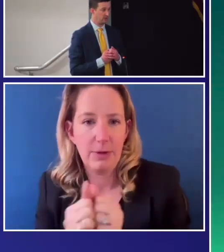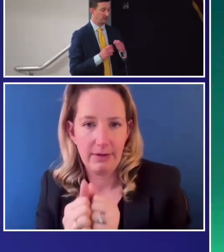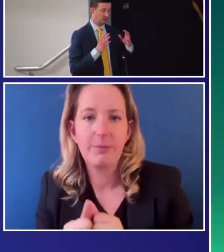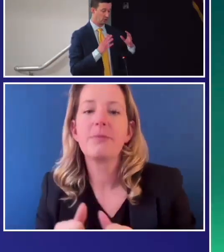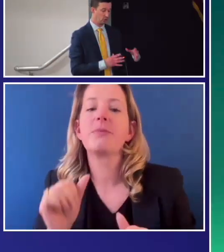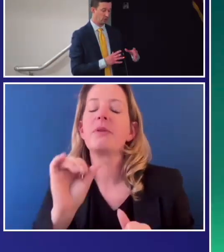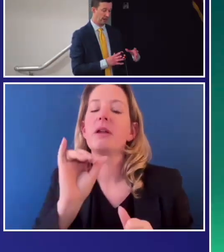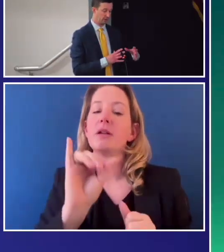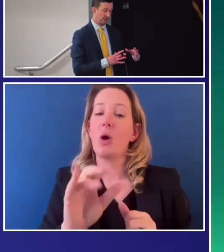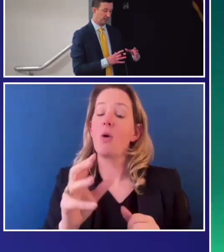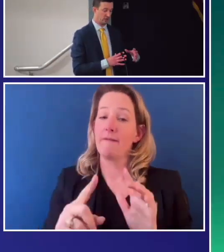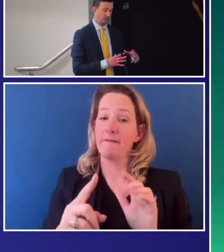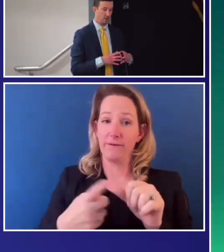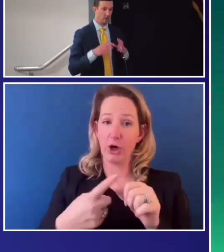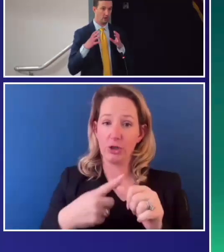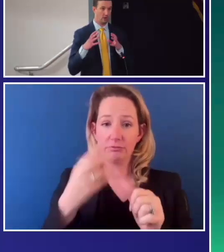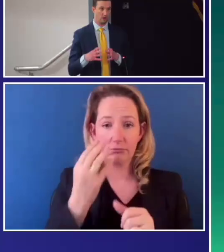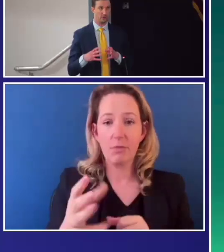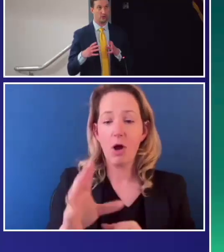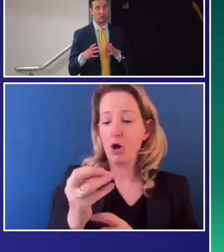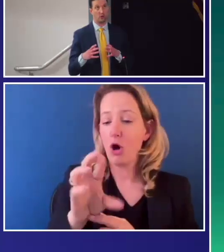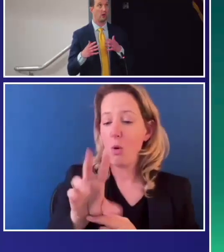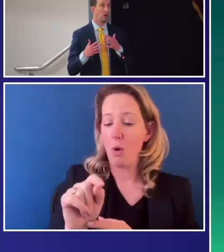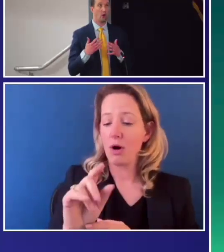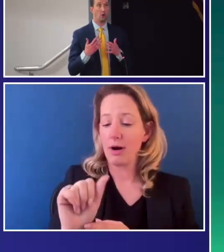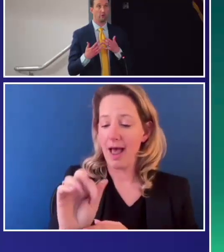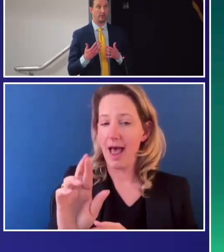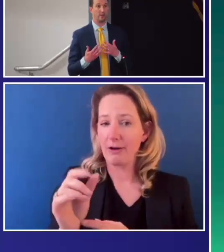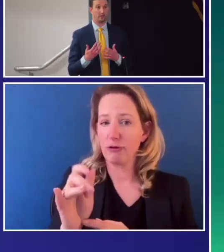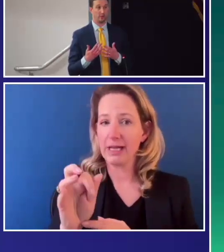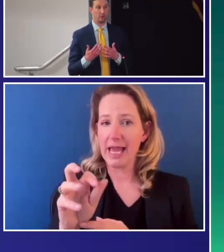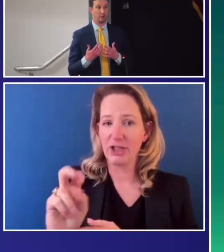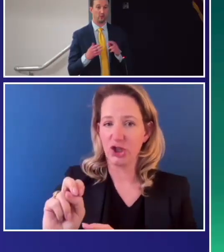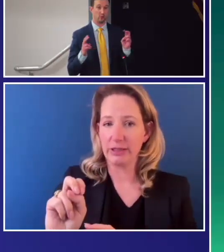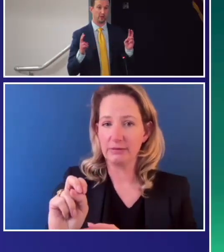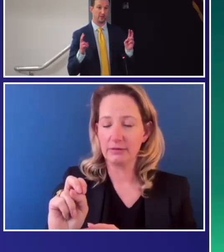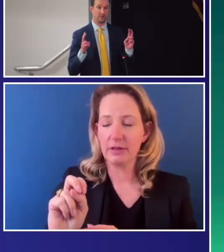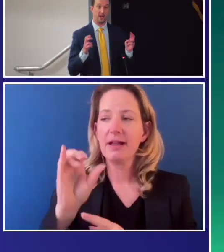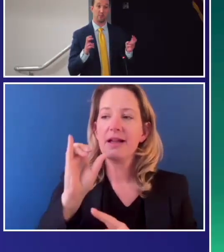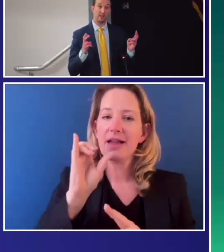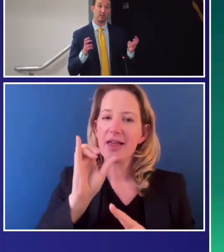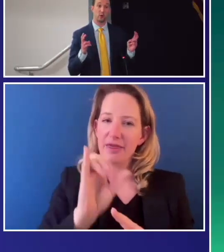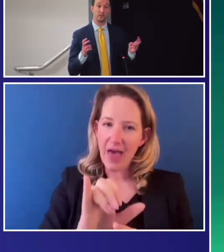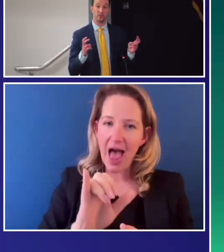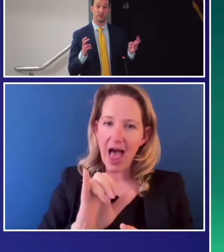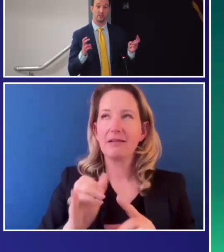is that cohort aggregation also overlaps a little bit with timeline questions.